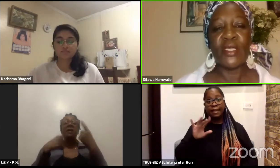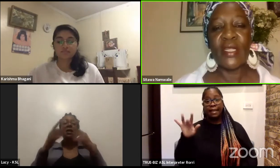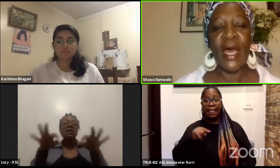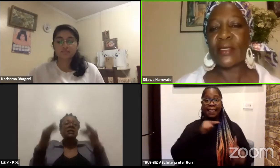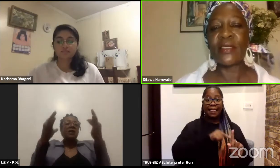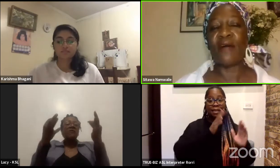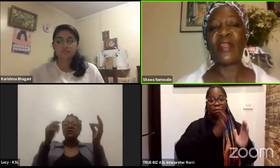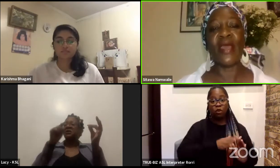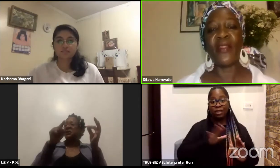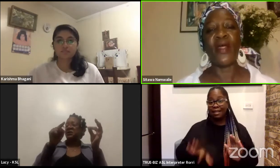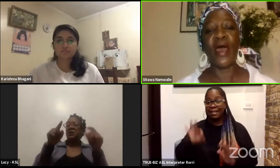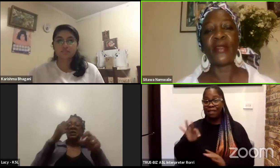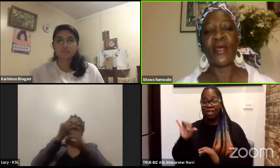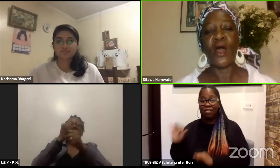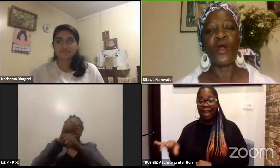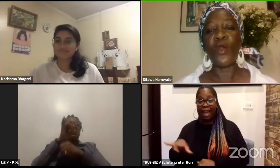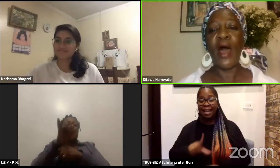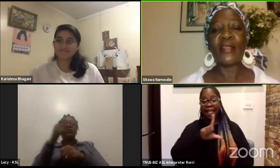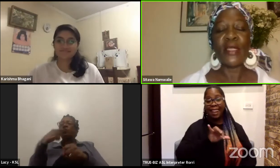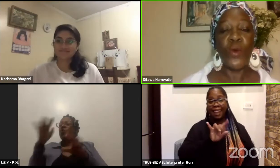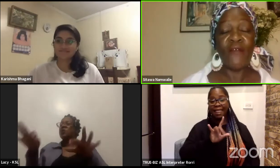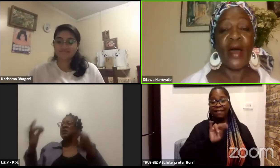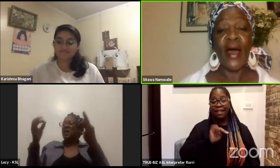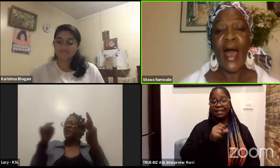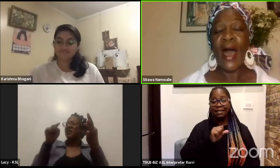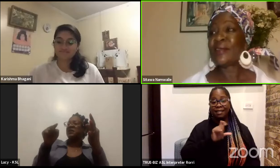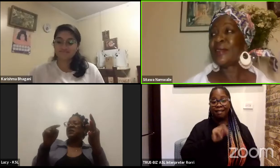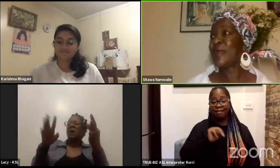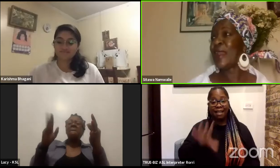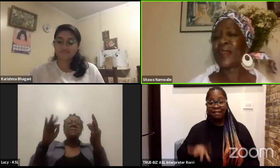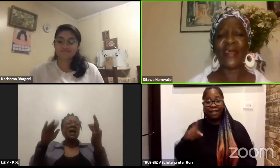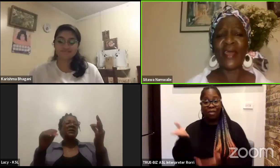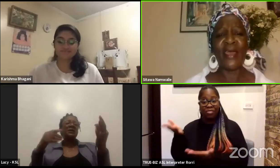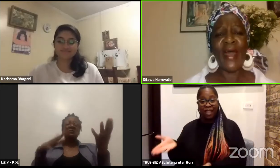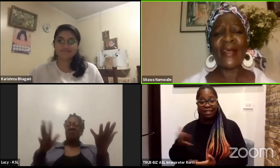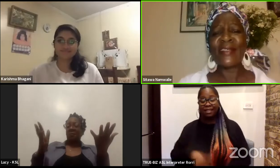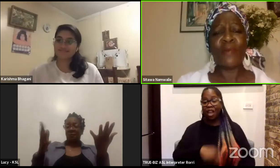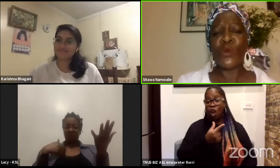discovered the other and Grant and whoever, and I'd sit there and I'd think, if I accept